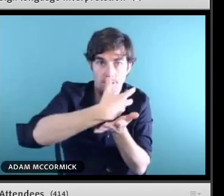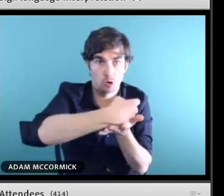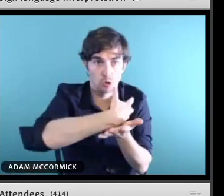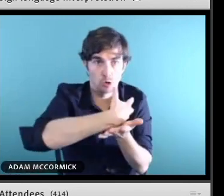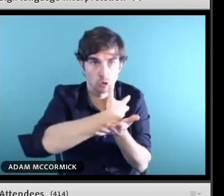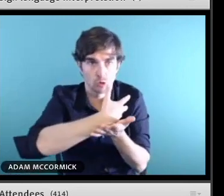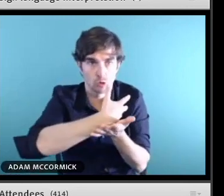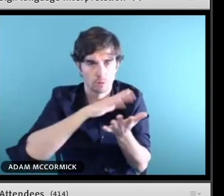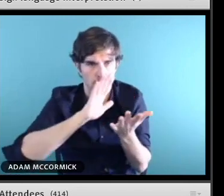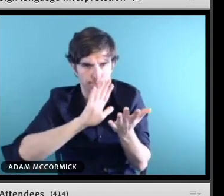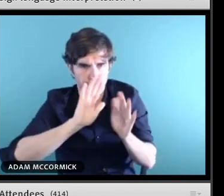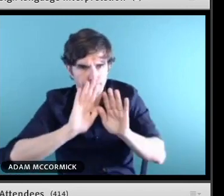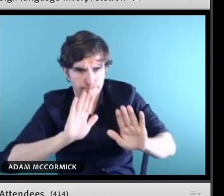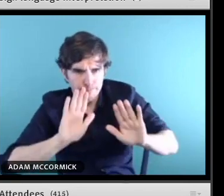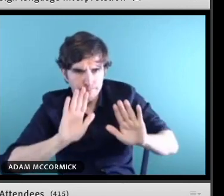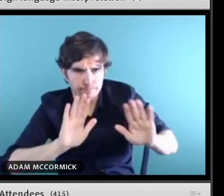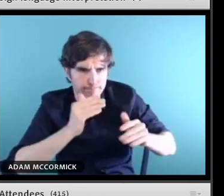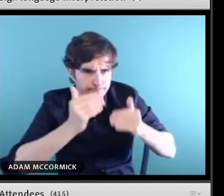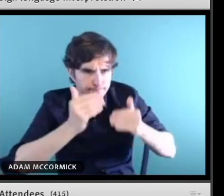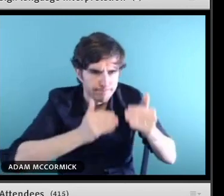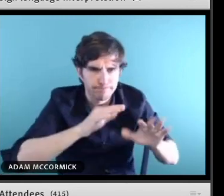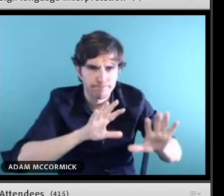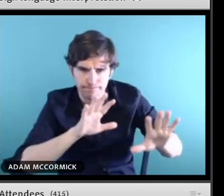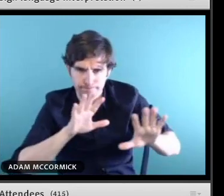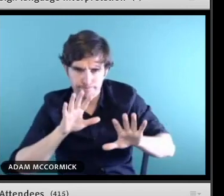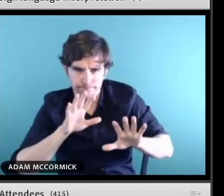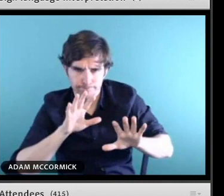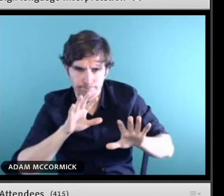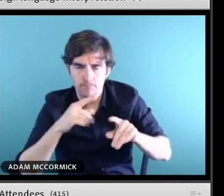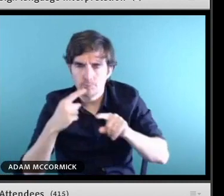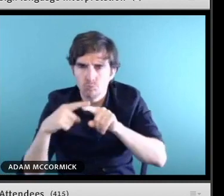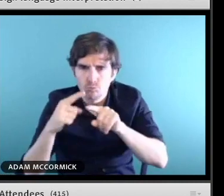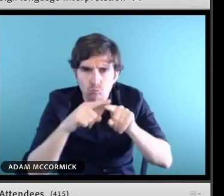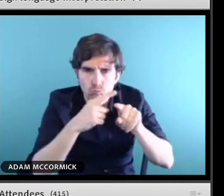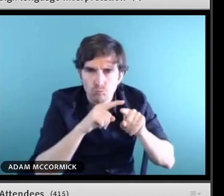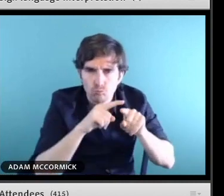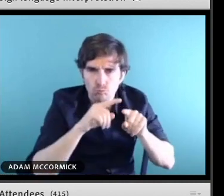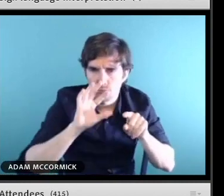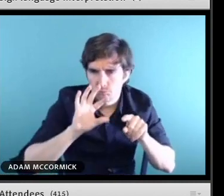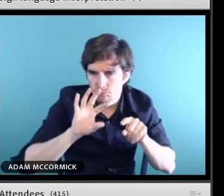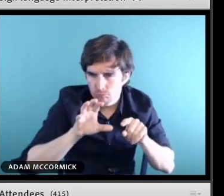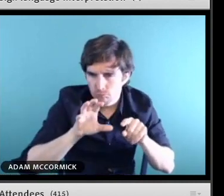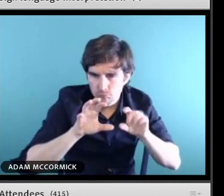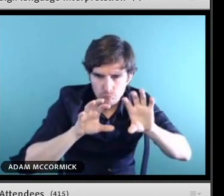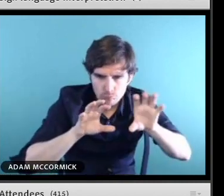and interference use of technology. Due to the general context, a plan has been activated